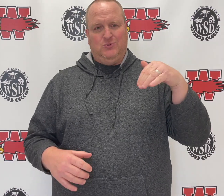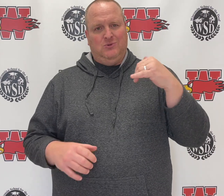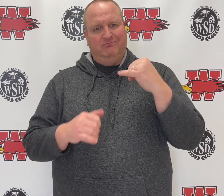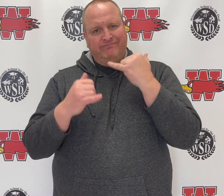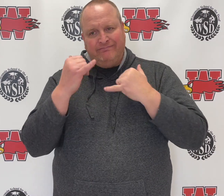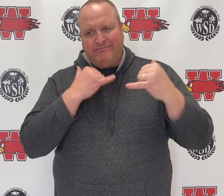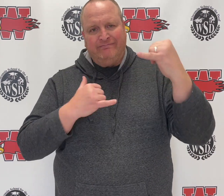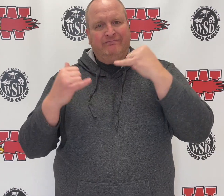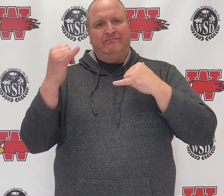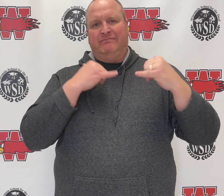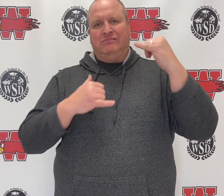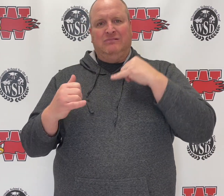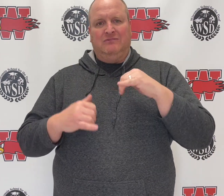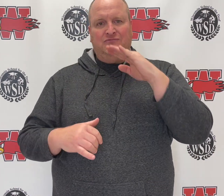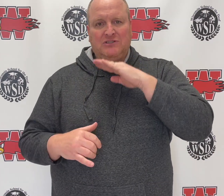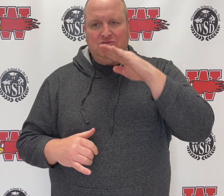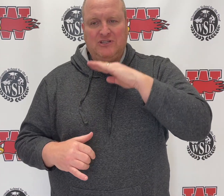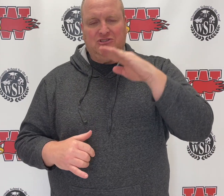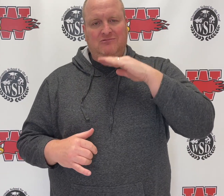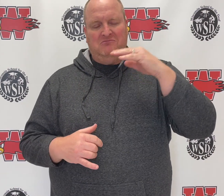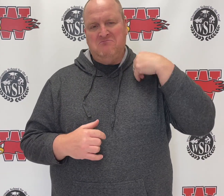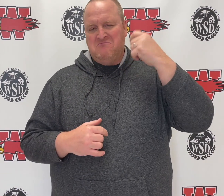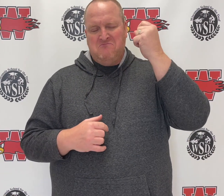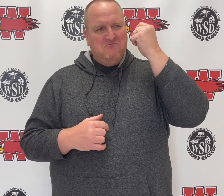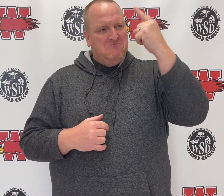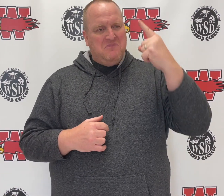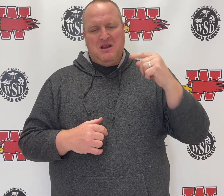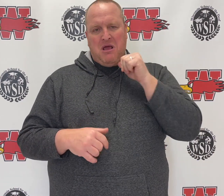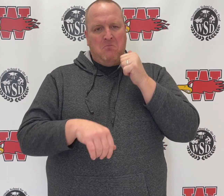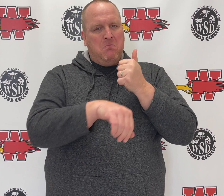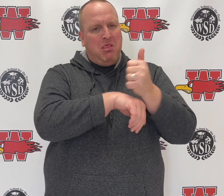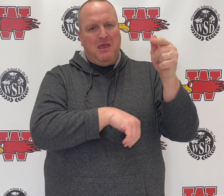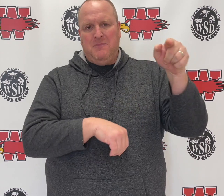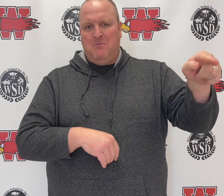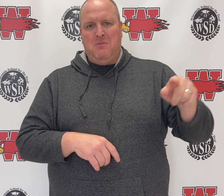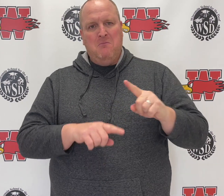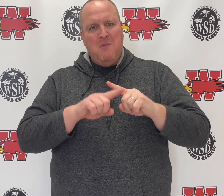And this player had made some mistakes, was frustrated, and I get that. I don't blame them.